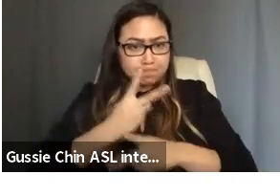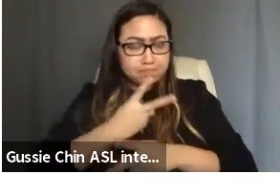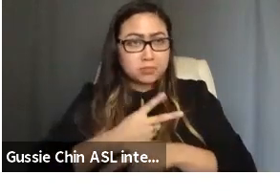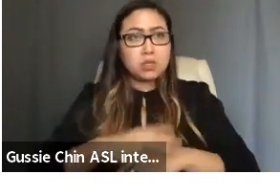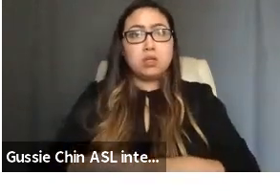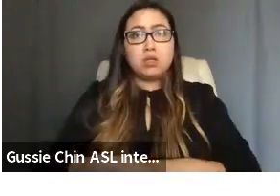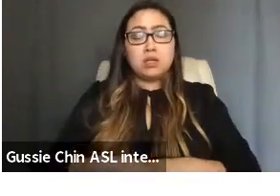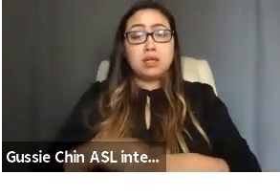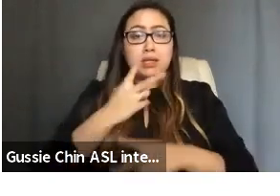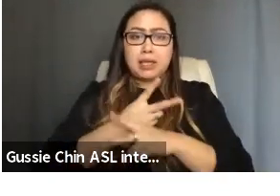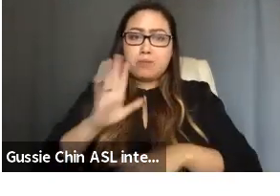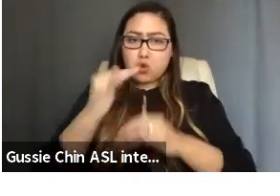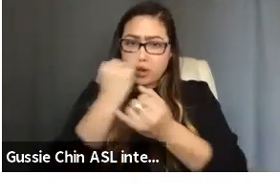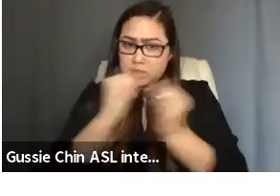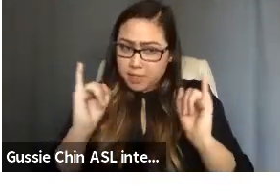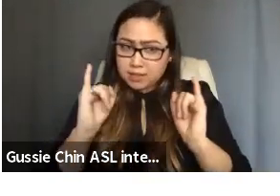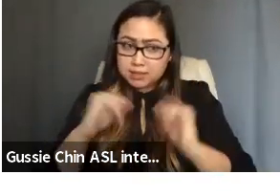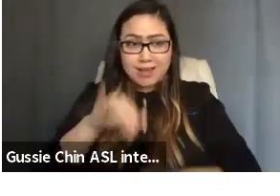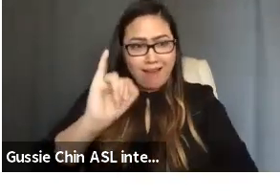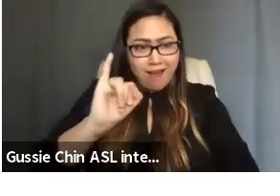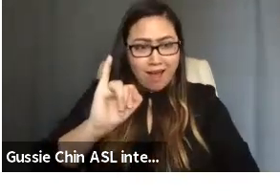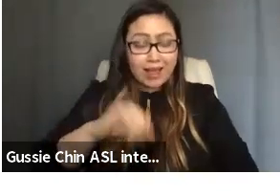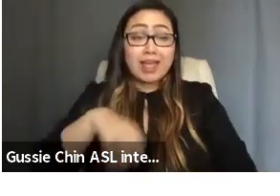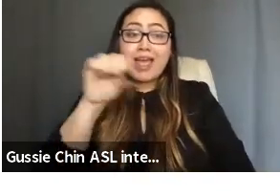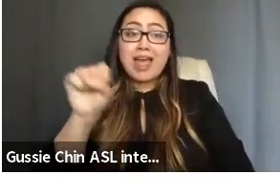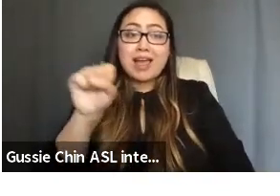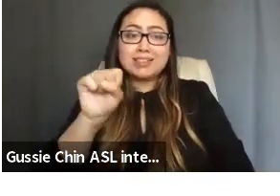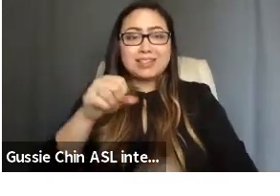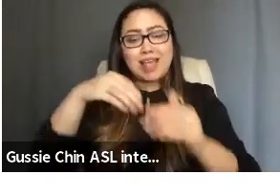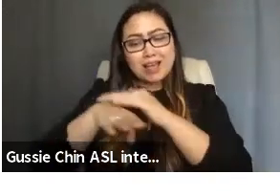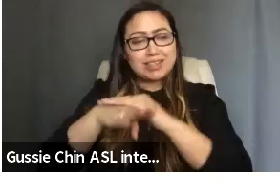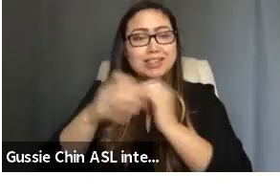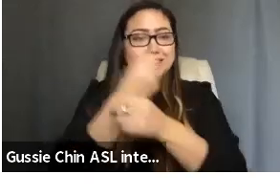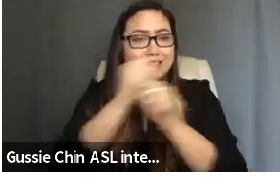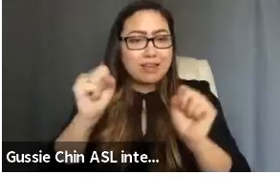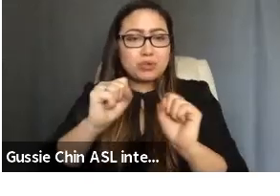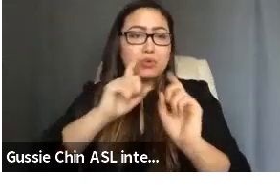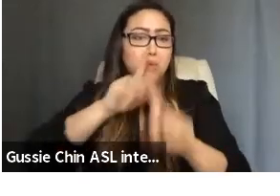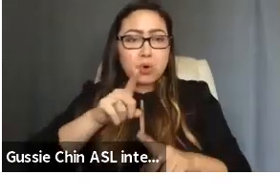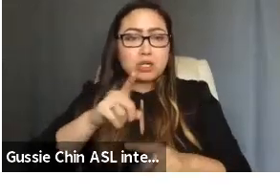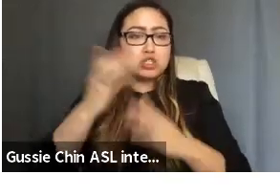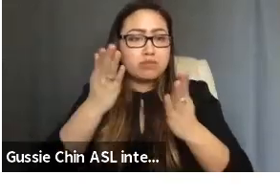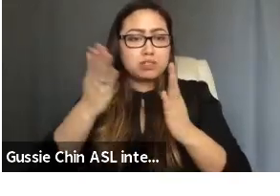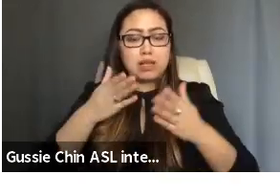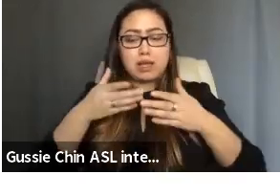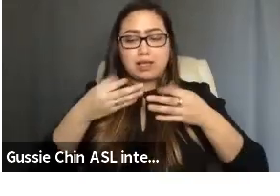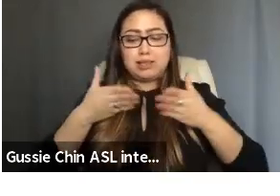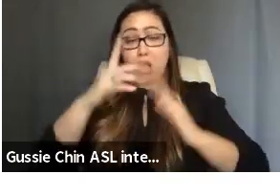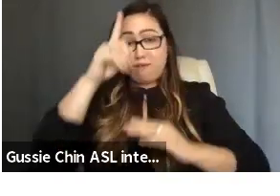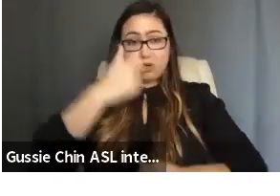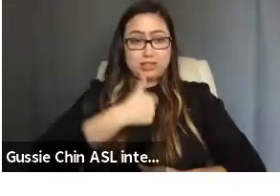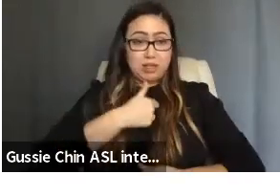their independence, I. Access safety support services that allow for self determination, S. And